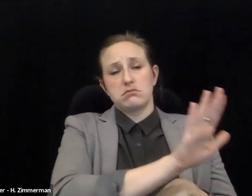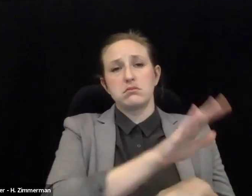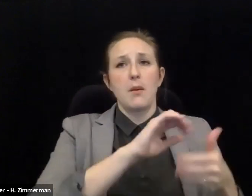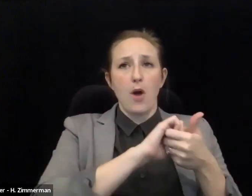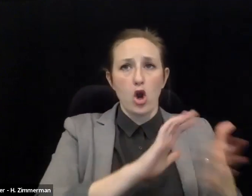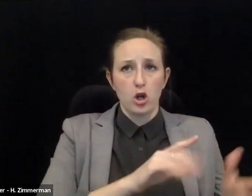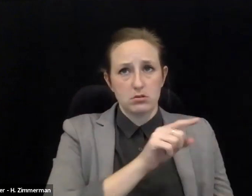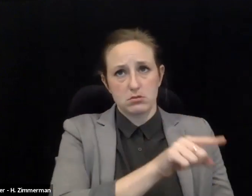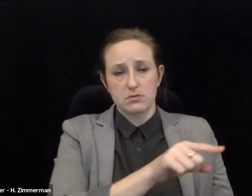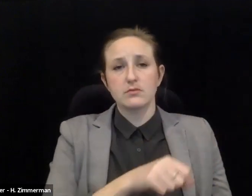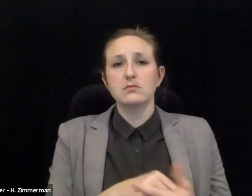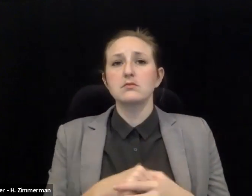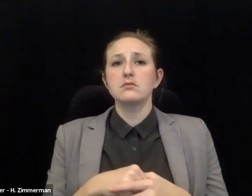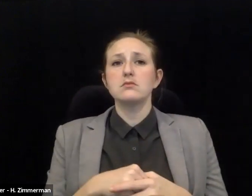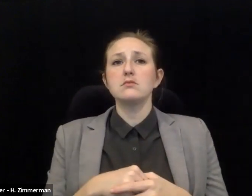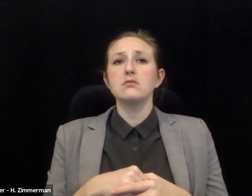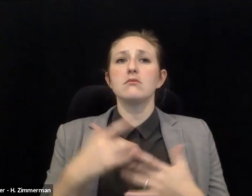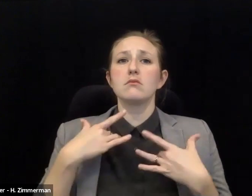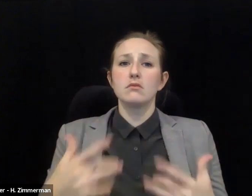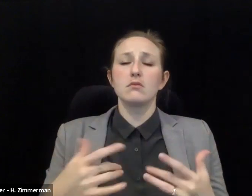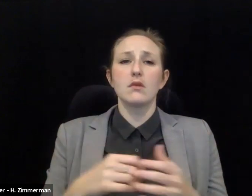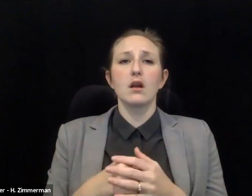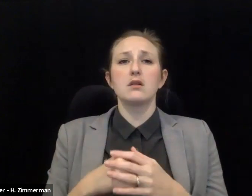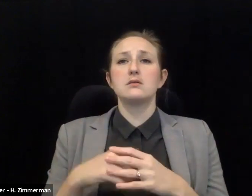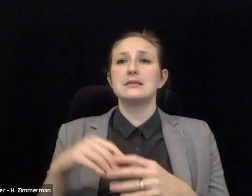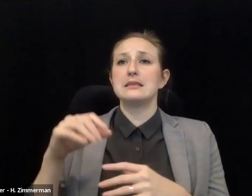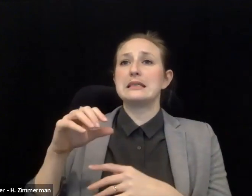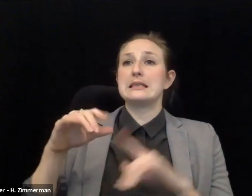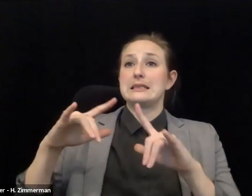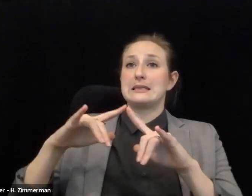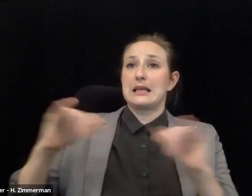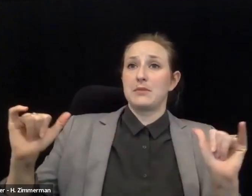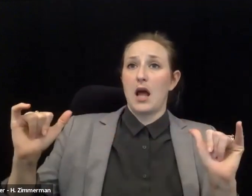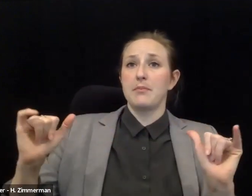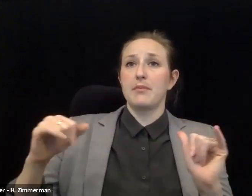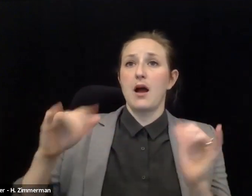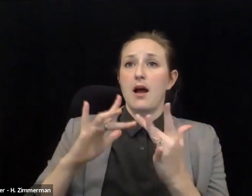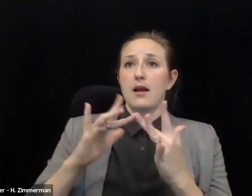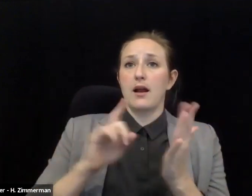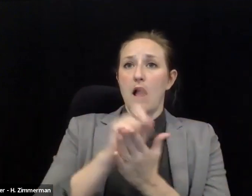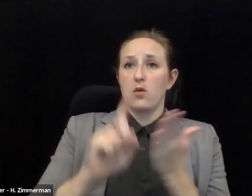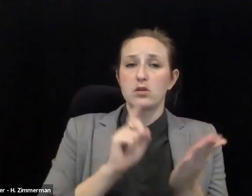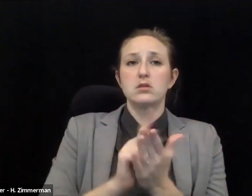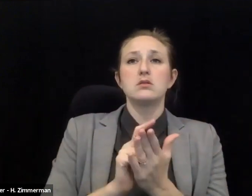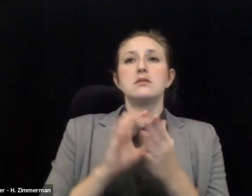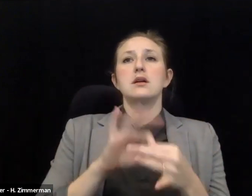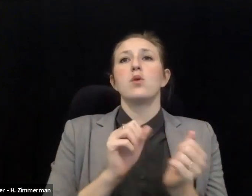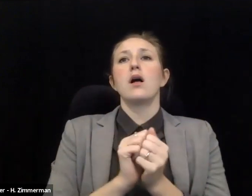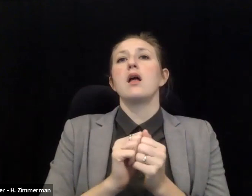there's asynchronous contact hours were more related to cultural lessons. And for virtual NSLI-Y